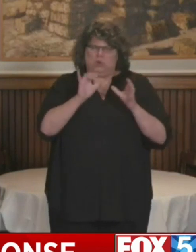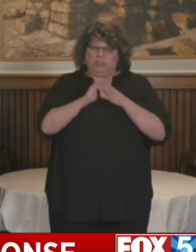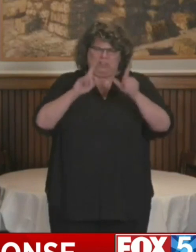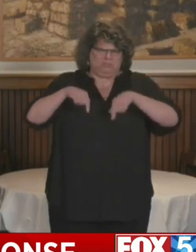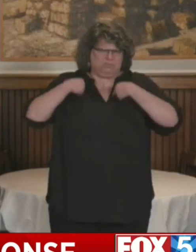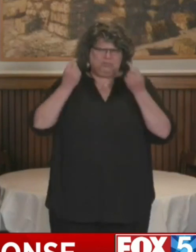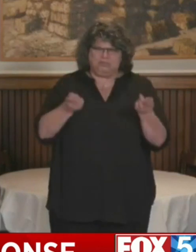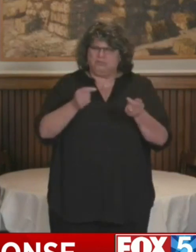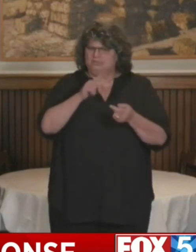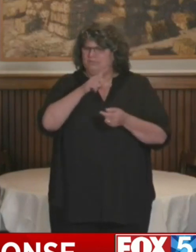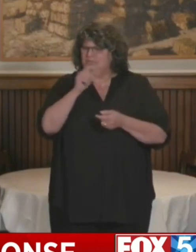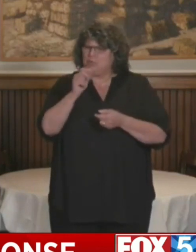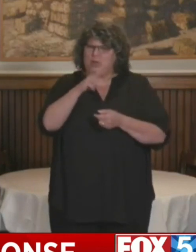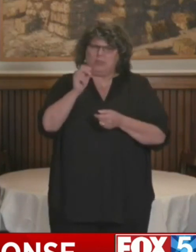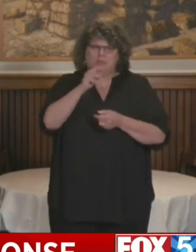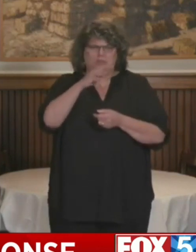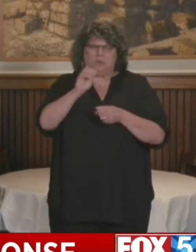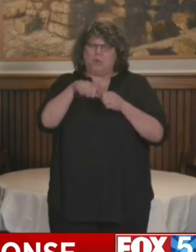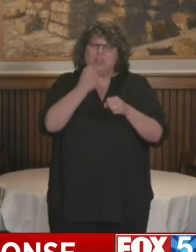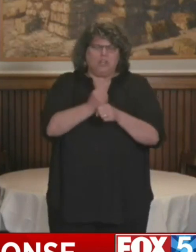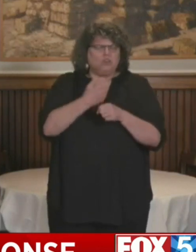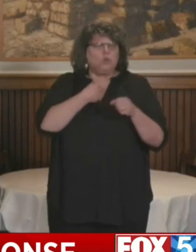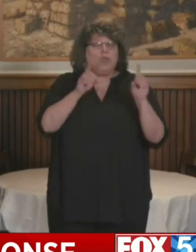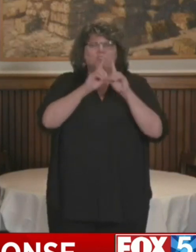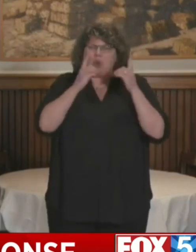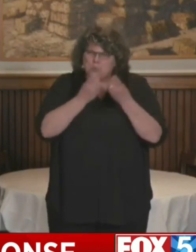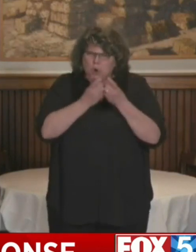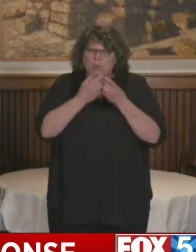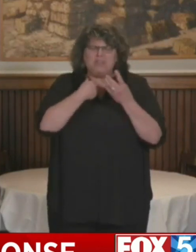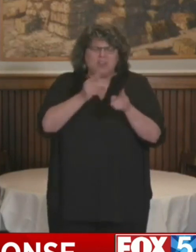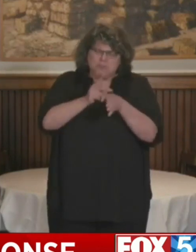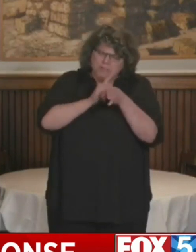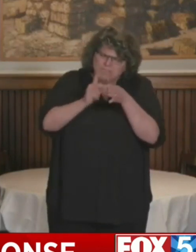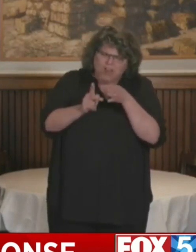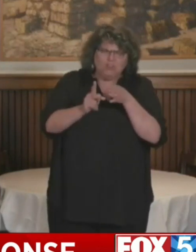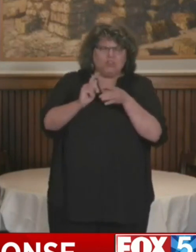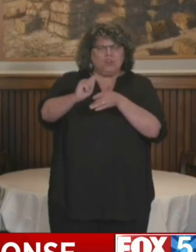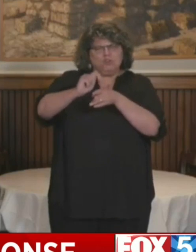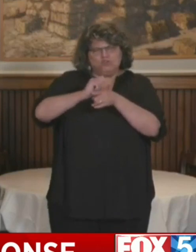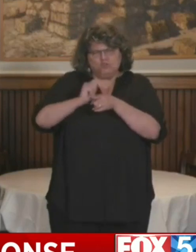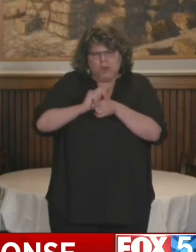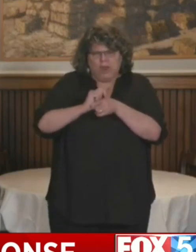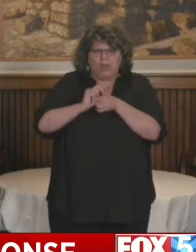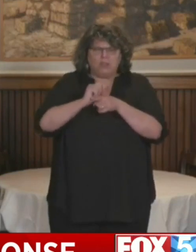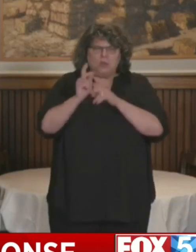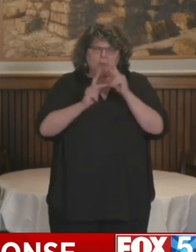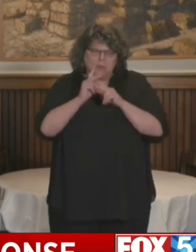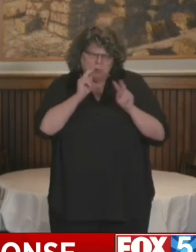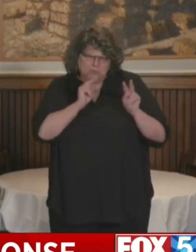STATE OF CALIFORNIA. IN EVERY COUNTY IN THIS STATE GOING BACK DECADES, WE HAVE HELP